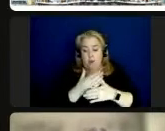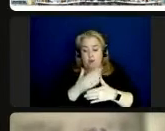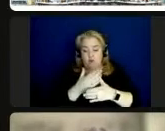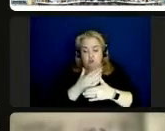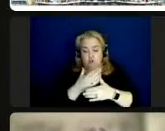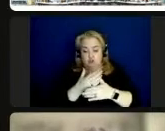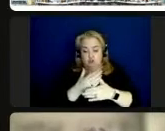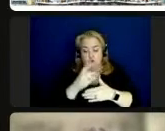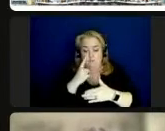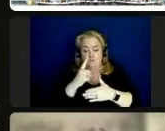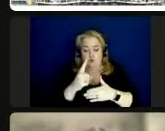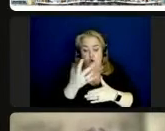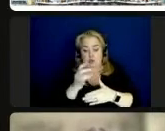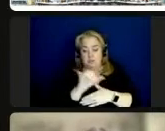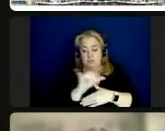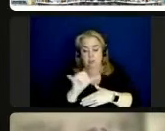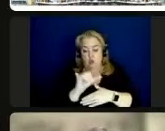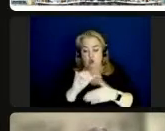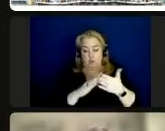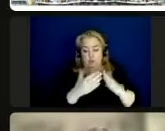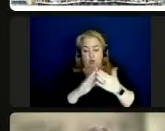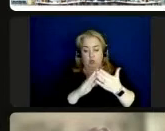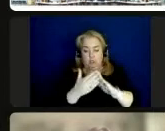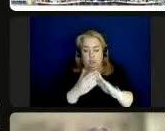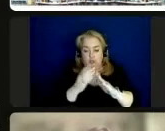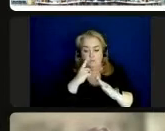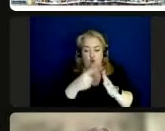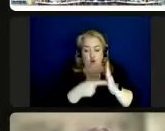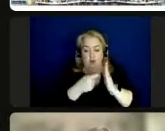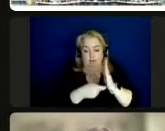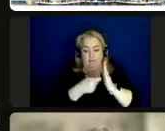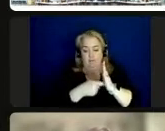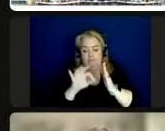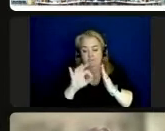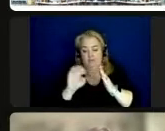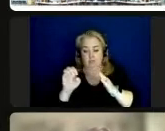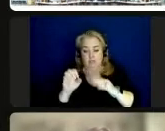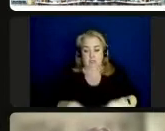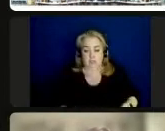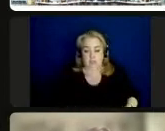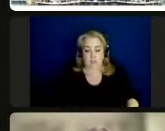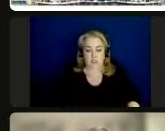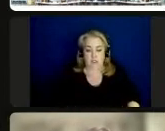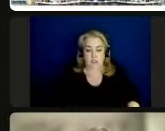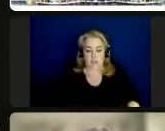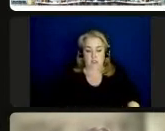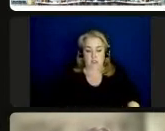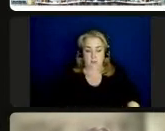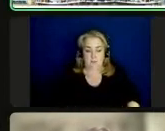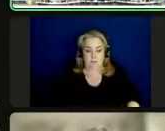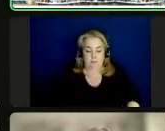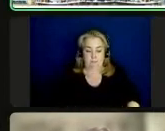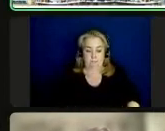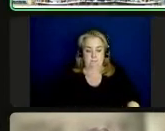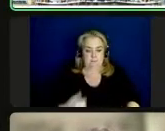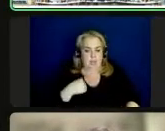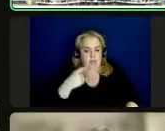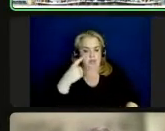APPRECIATE BECAUSET LOOKS LIKE WRE BELOW AVERAGE IN